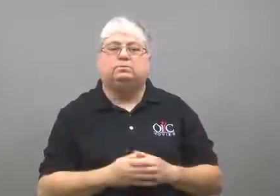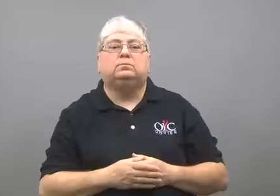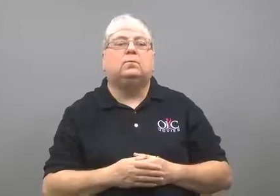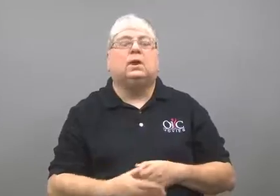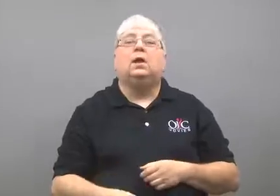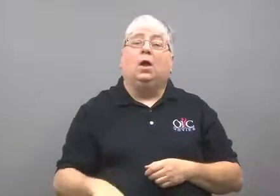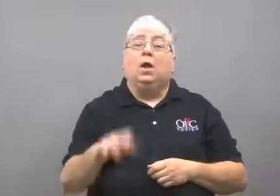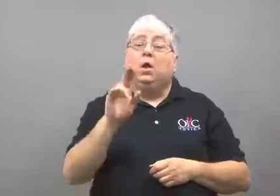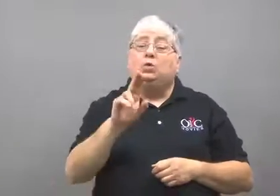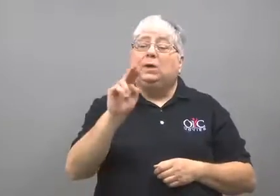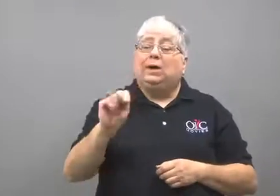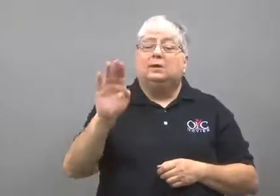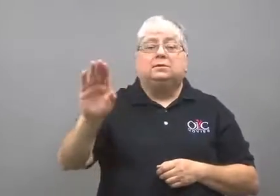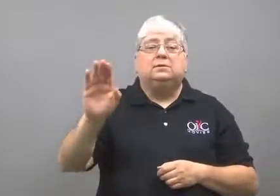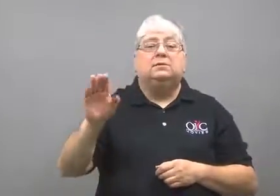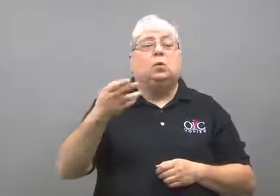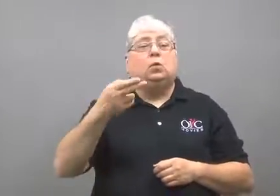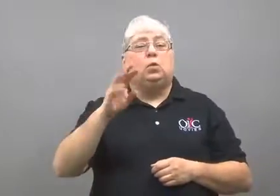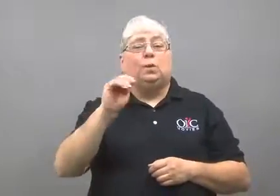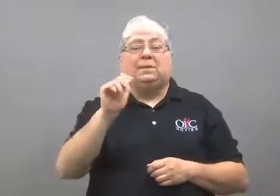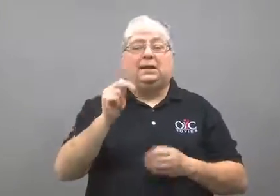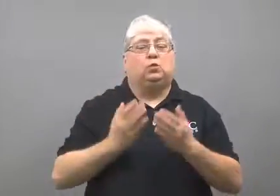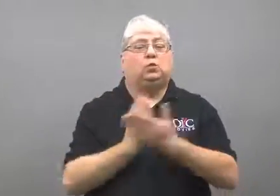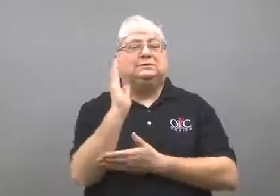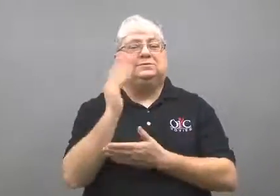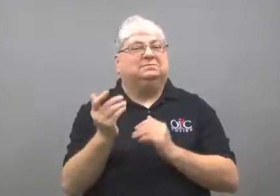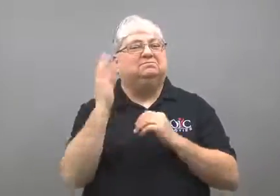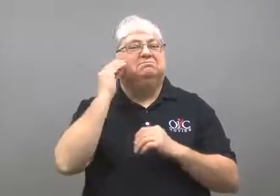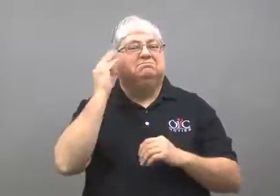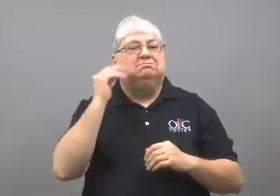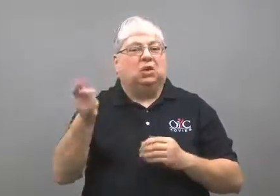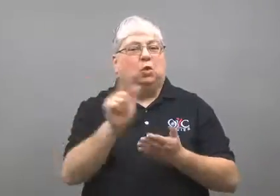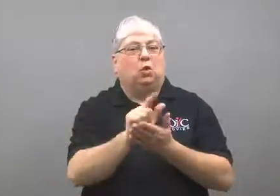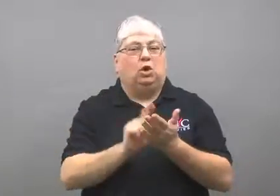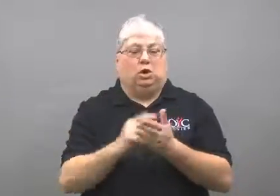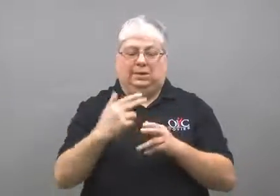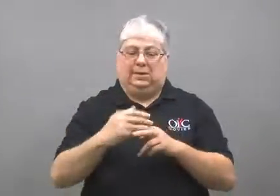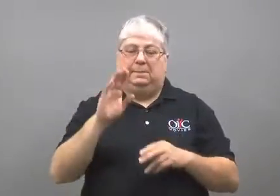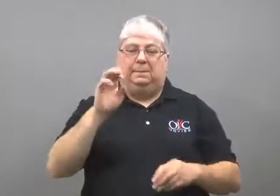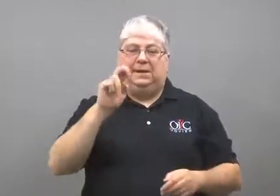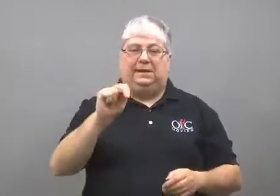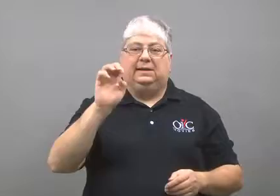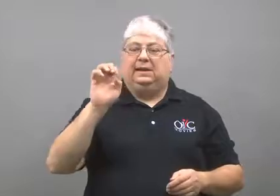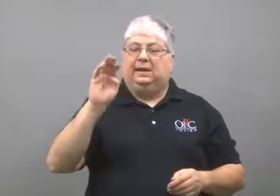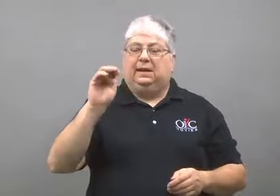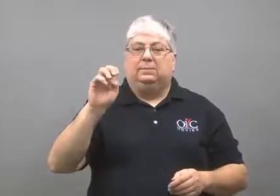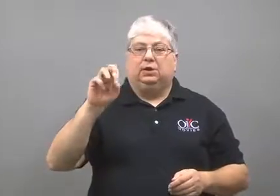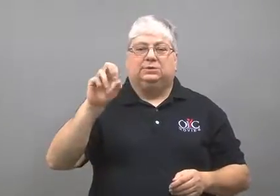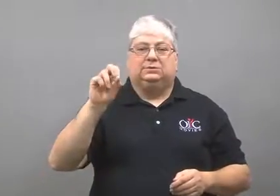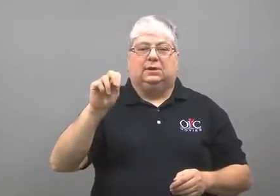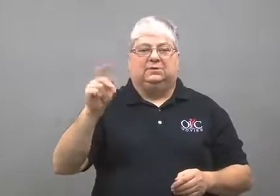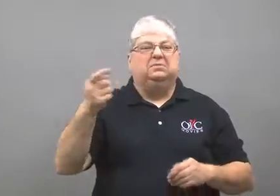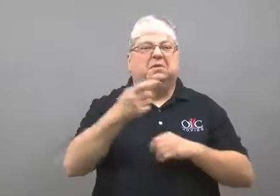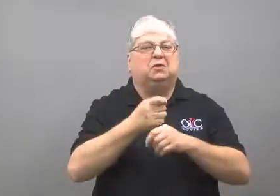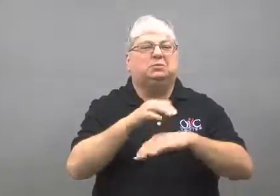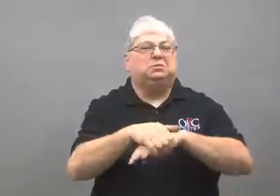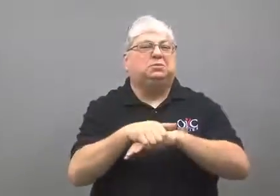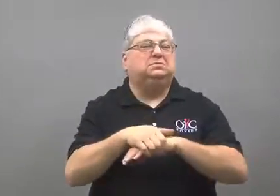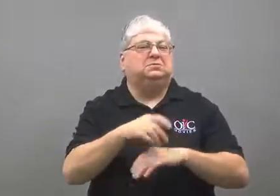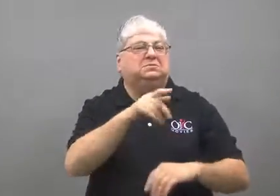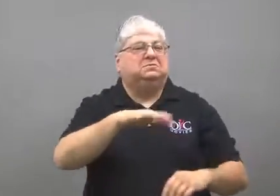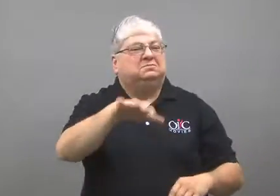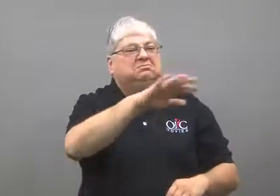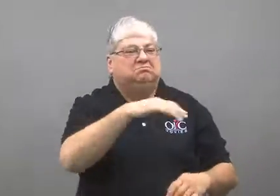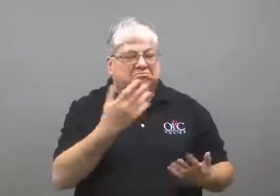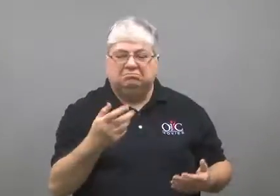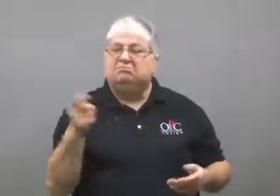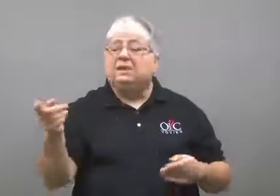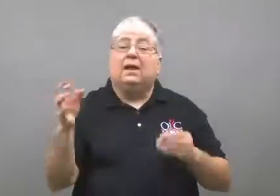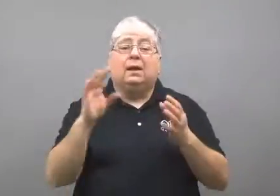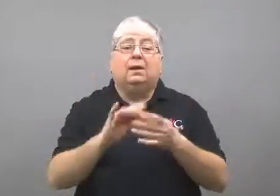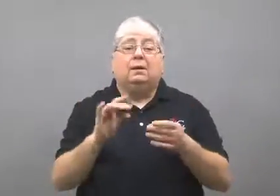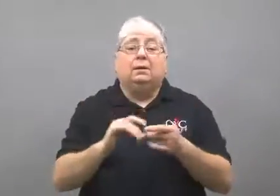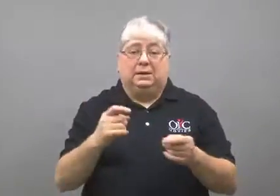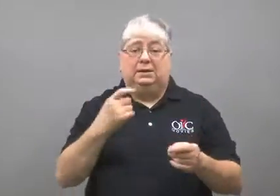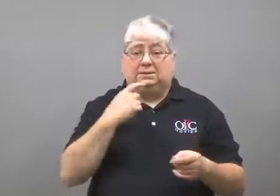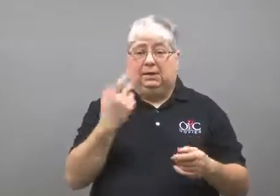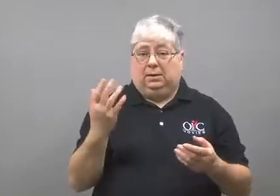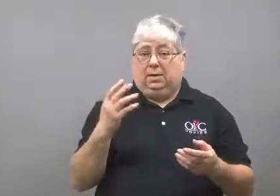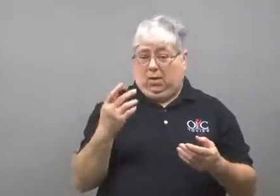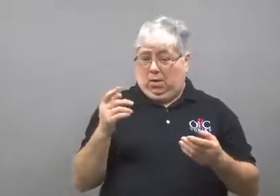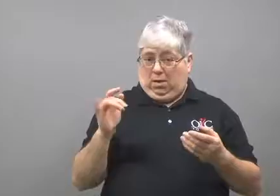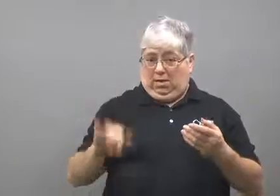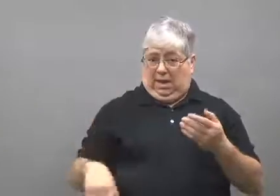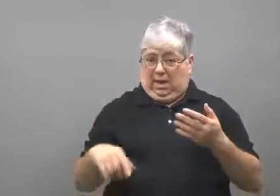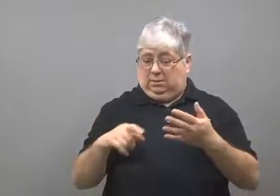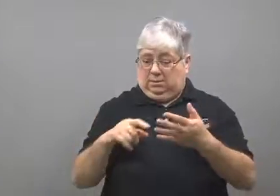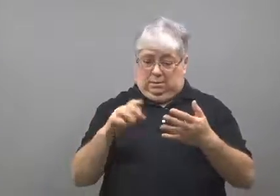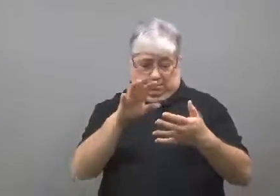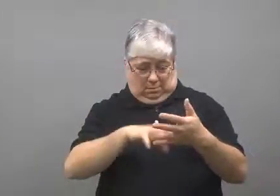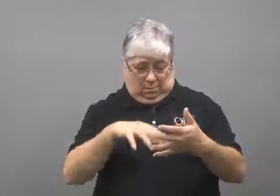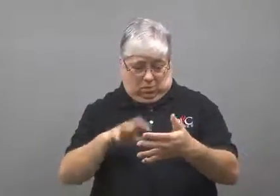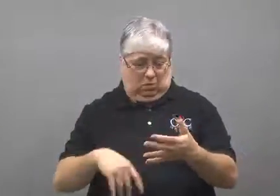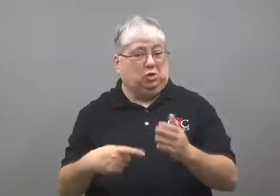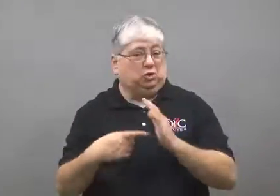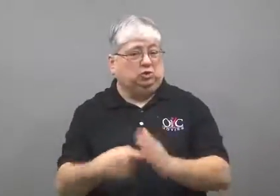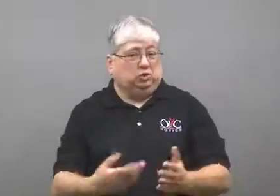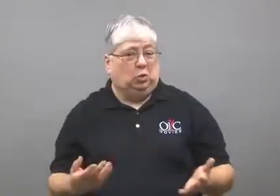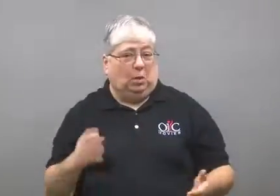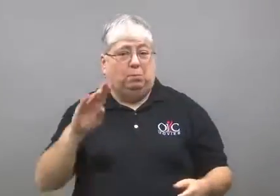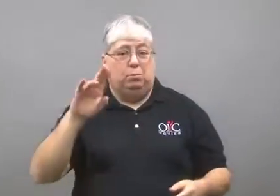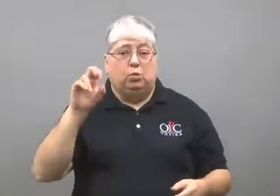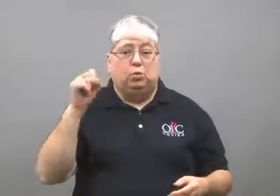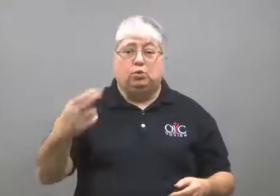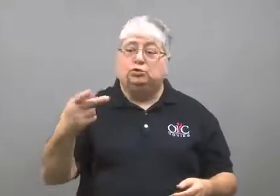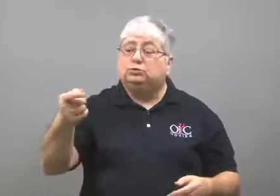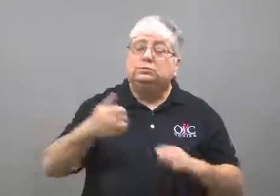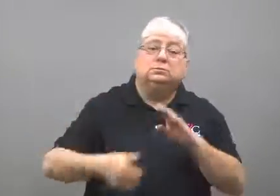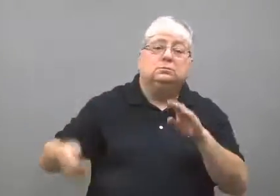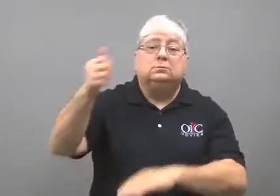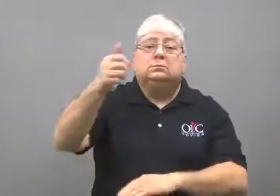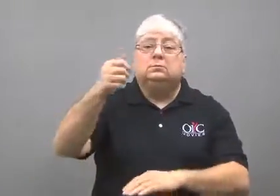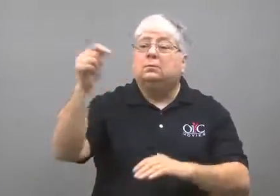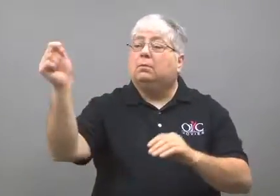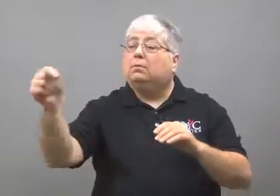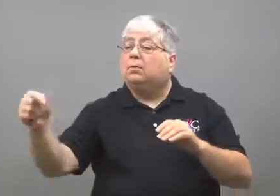United Nations human rights expert British Attorney Ben Emmerson